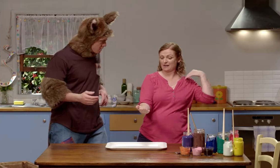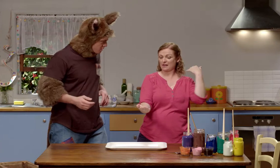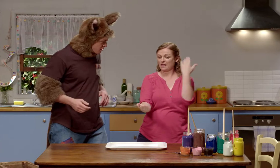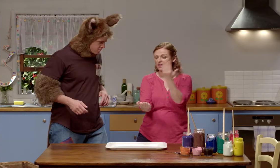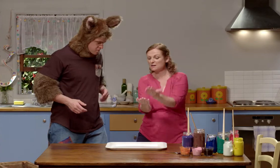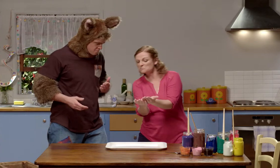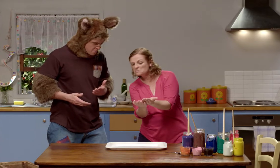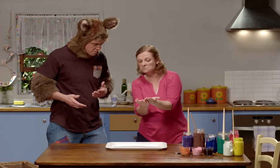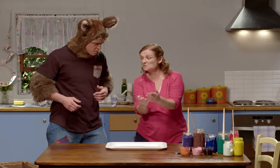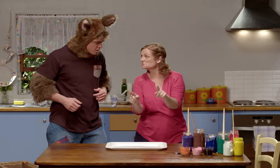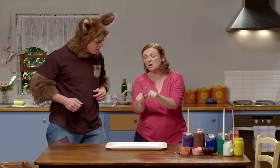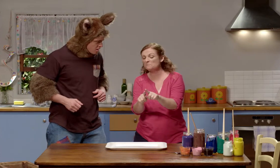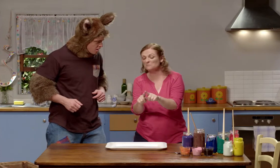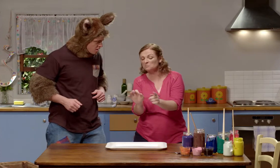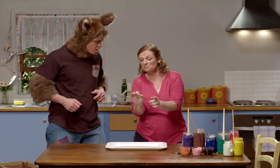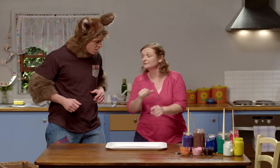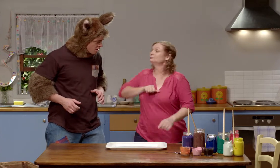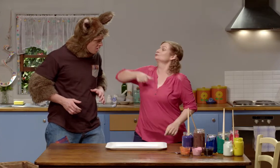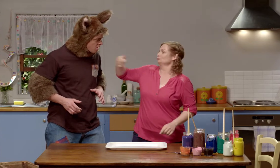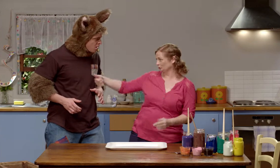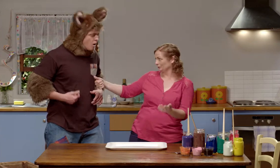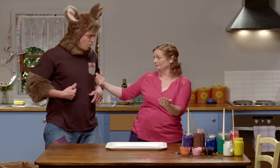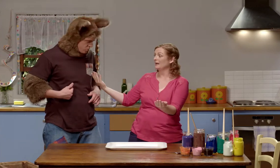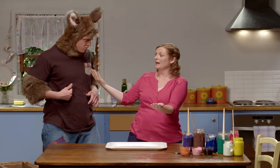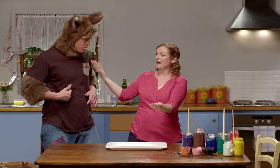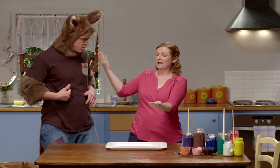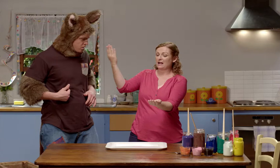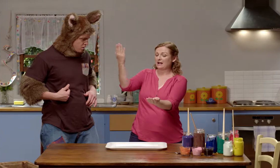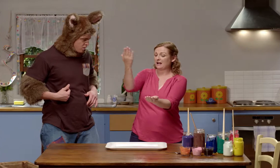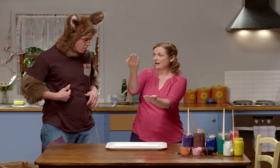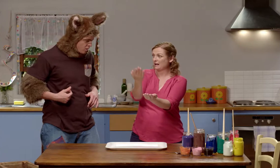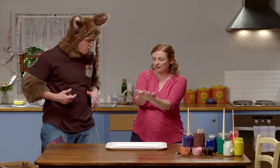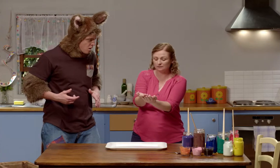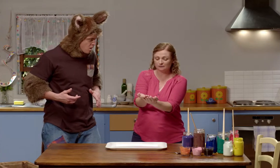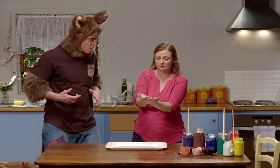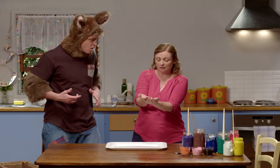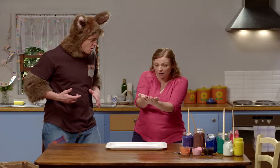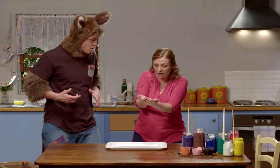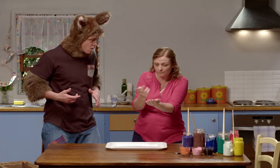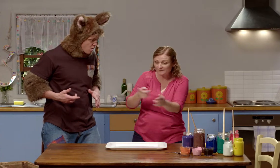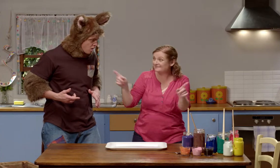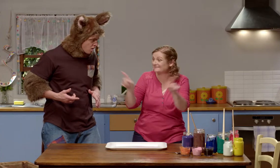and I put one card in the middle, and if they're different nothing happens. But if the cards are the same,